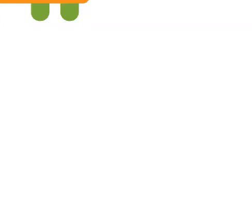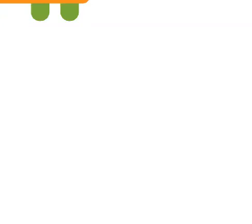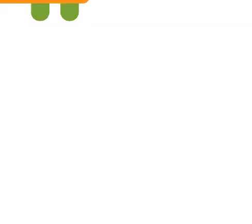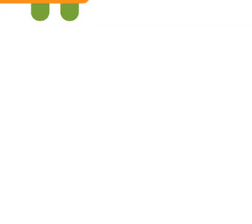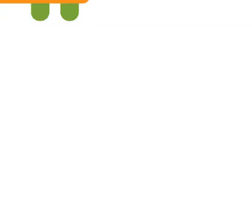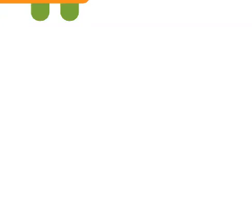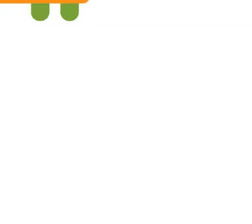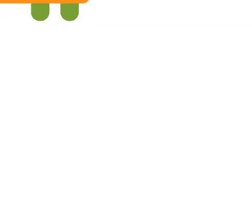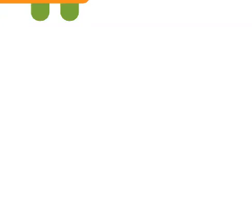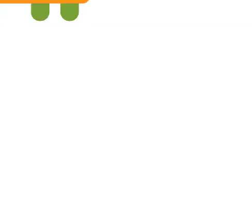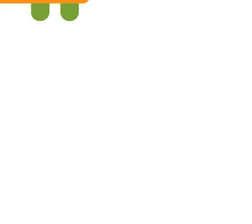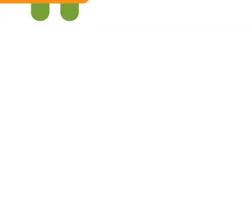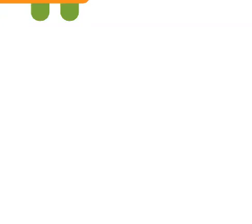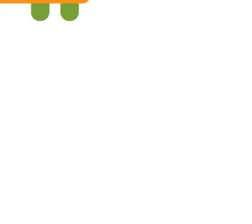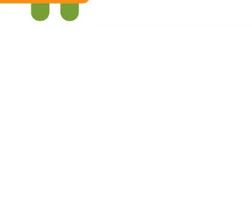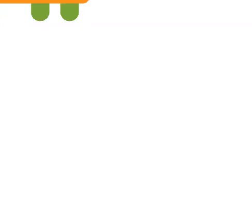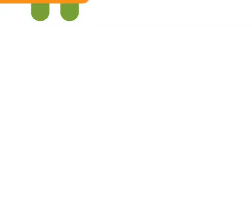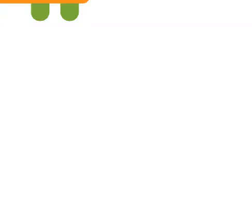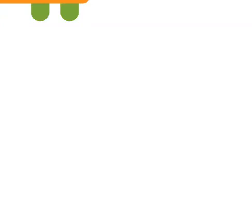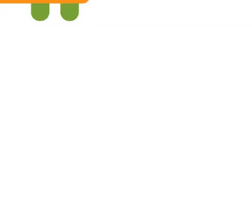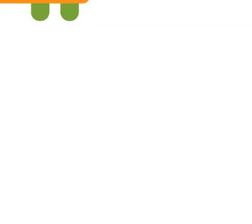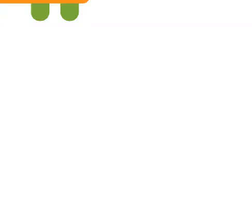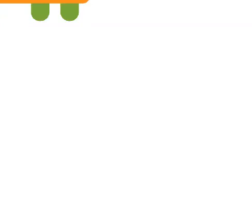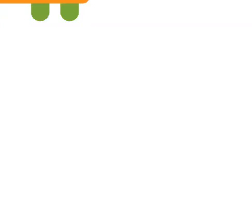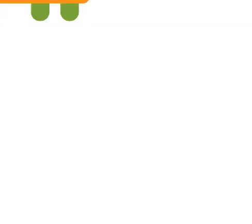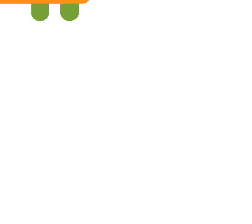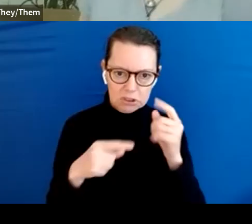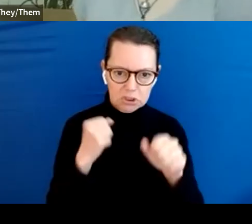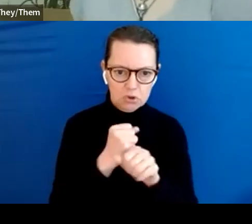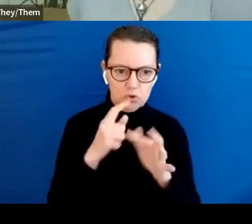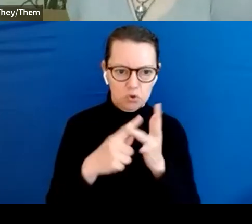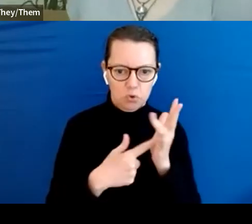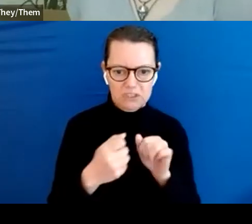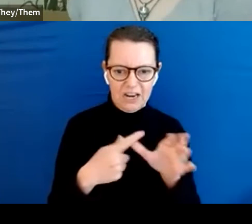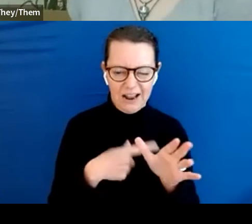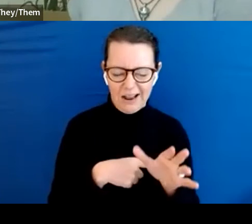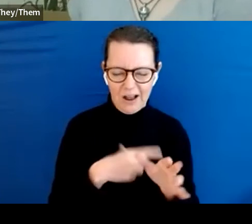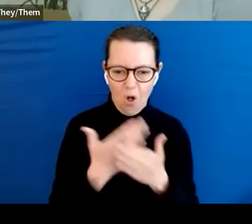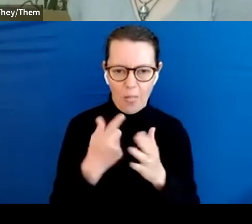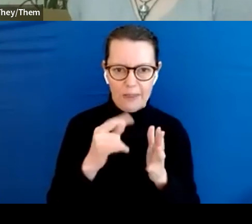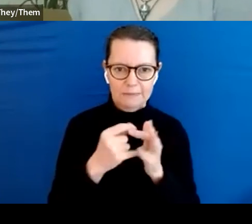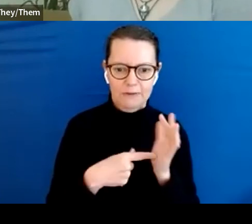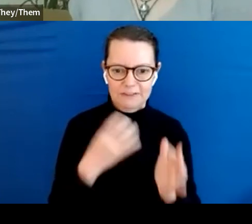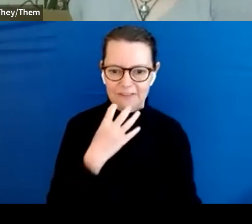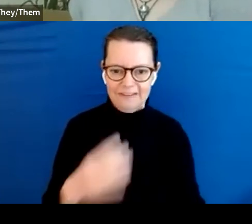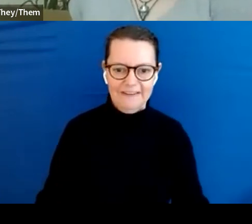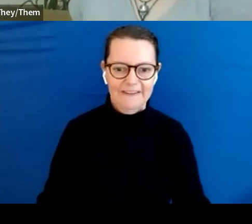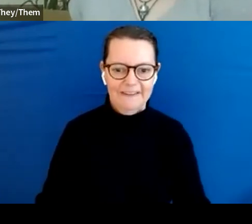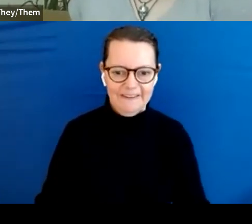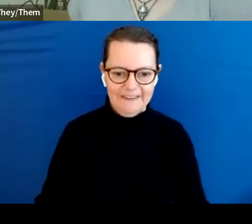I'll throw first to Georgia I'm going to put you under pressure, sorry.